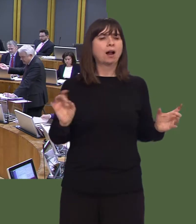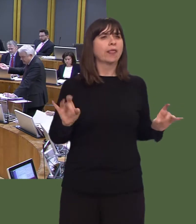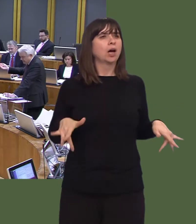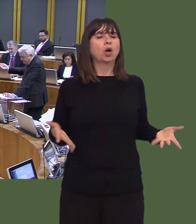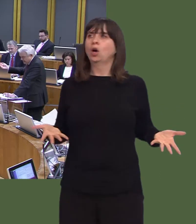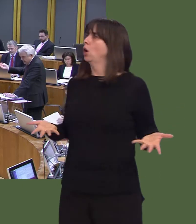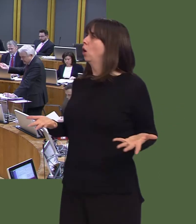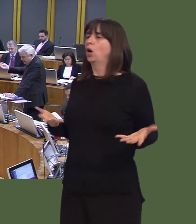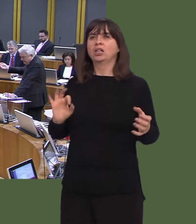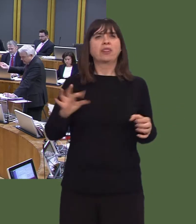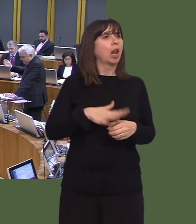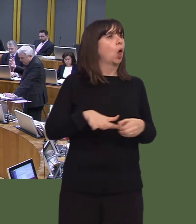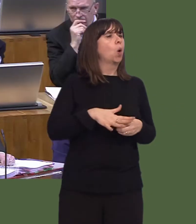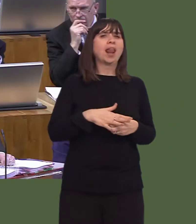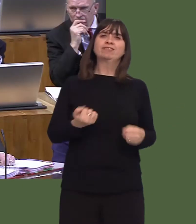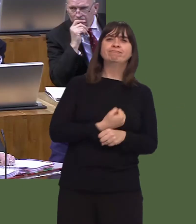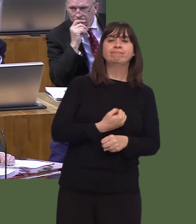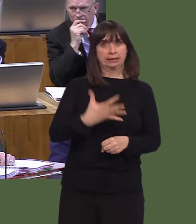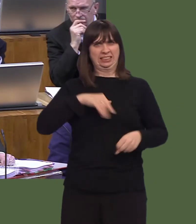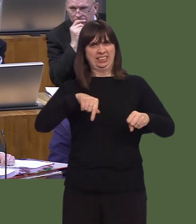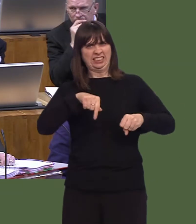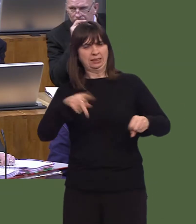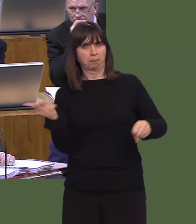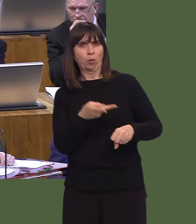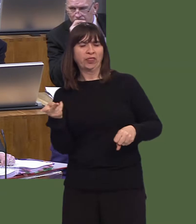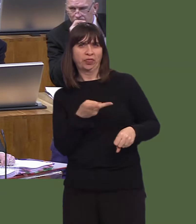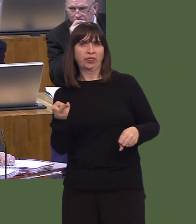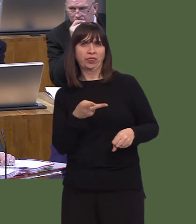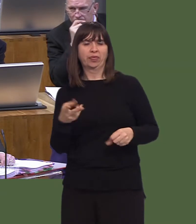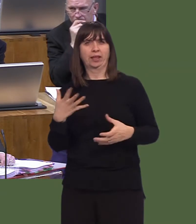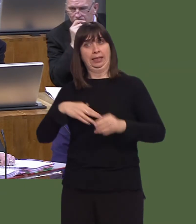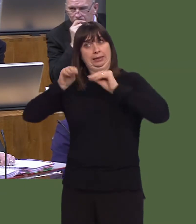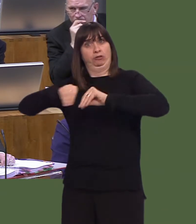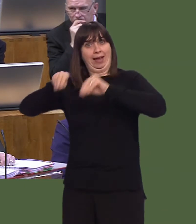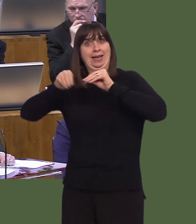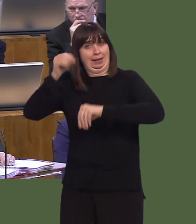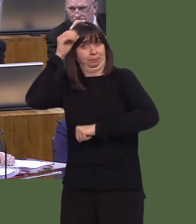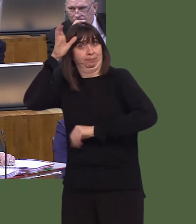The world is a fast-changing place, and it's getting even faster, as the Member for Llanelli and others have already said.